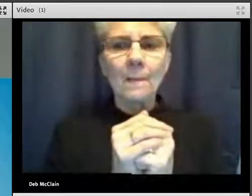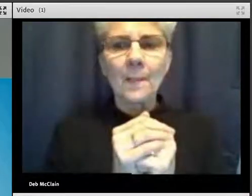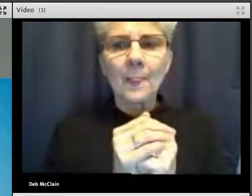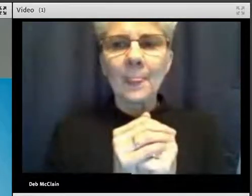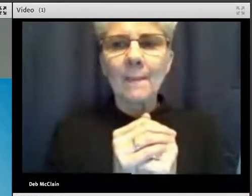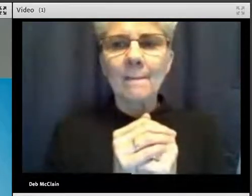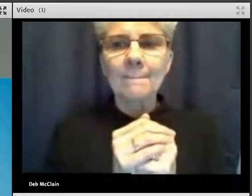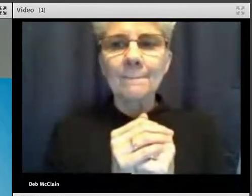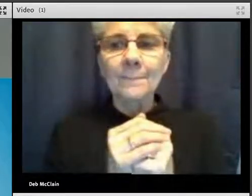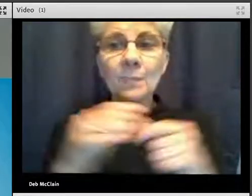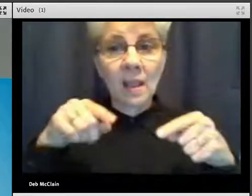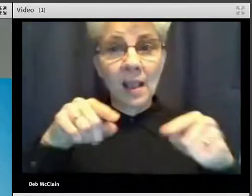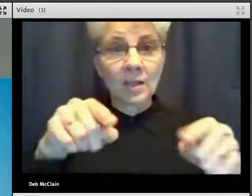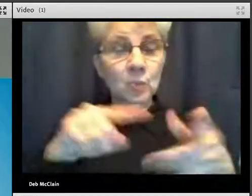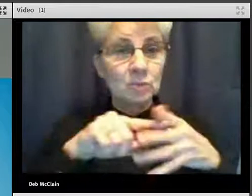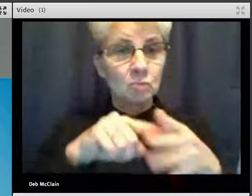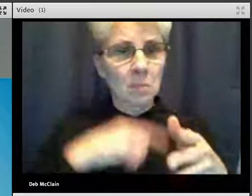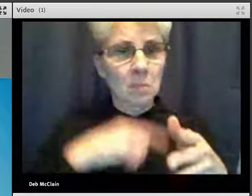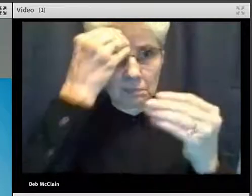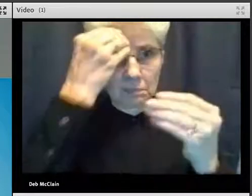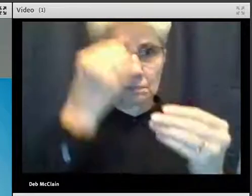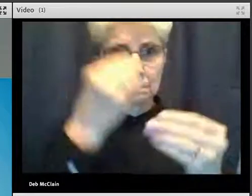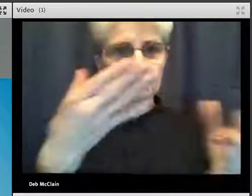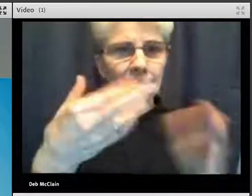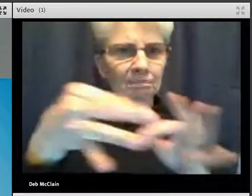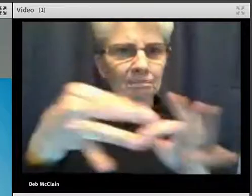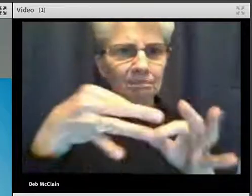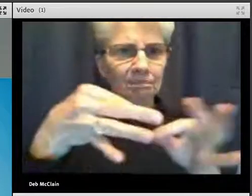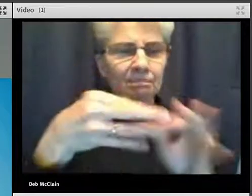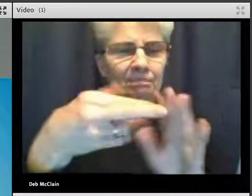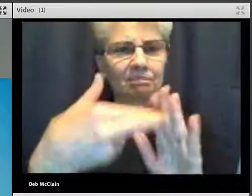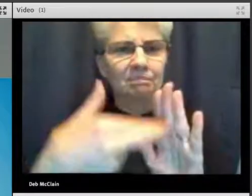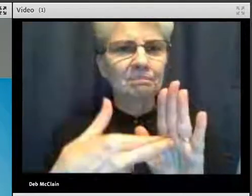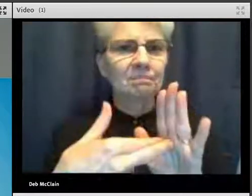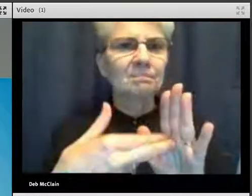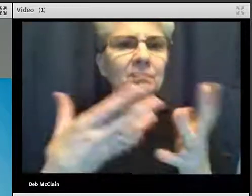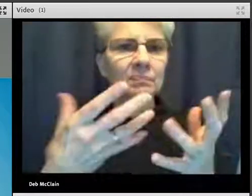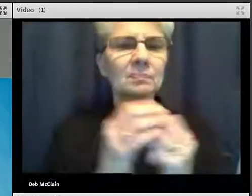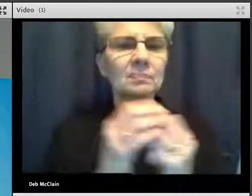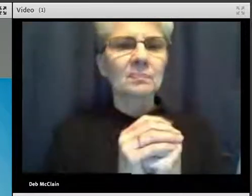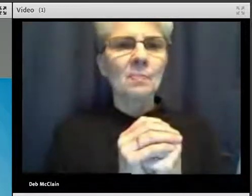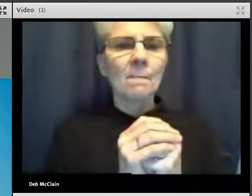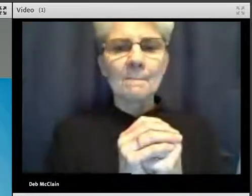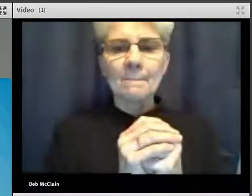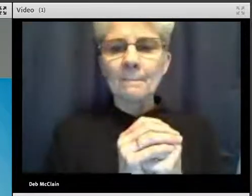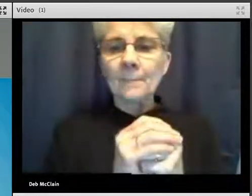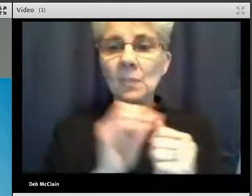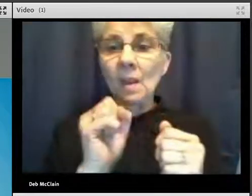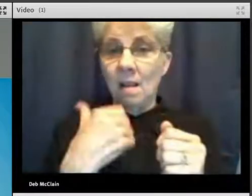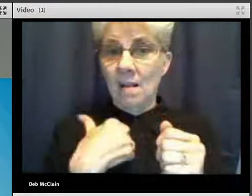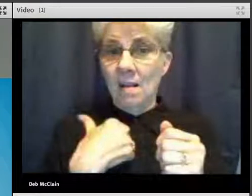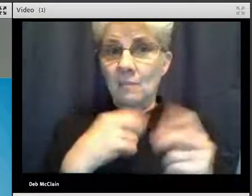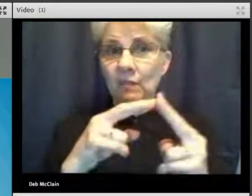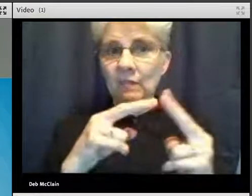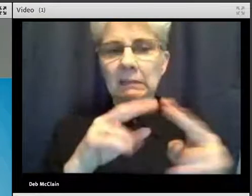As we start, I just want to lay a couple sort of rouse rules down on the table here. So I am a very casual presenter.